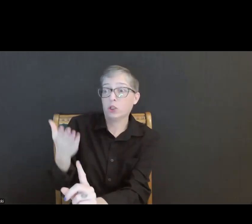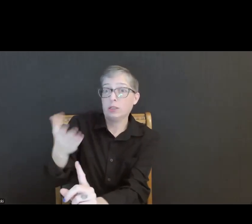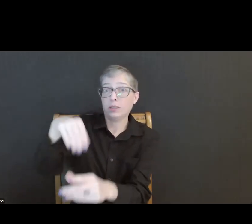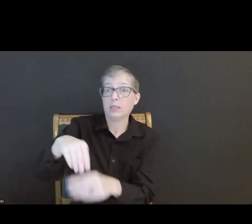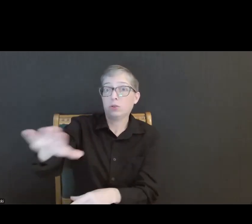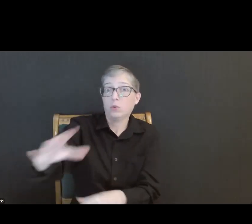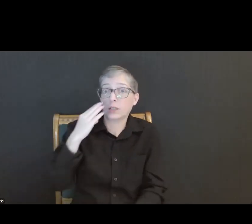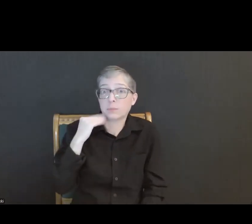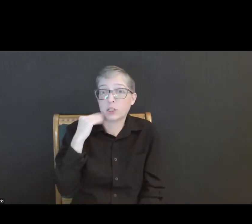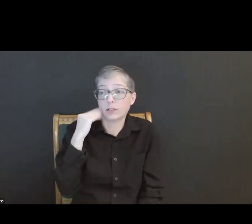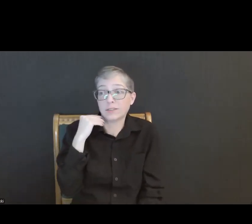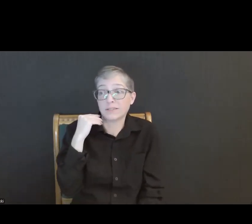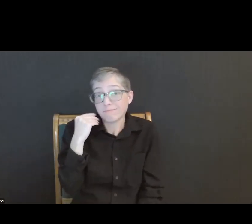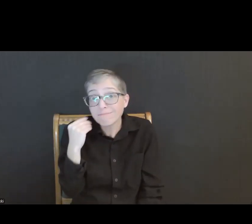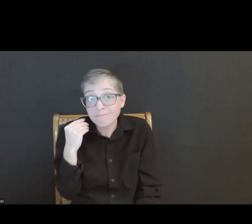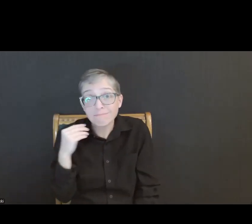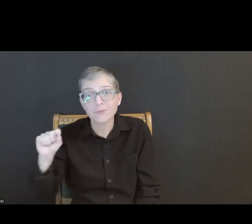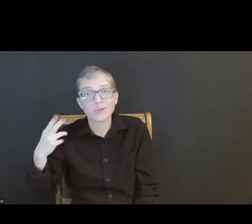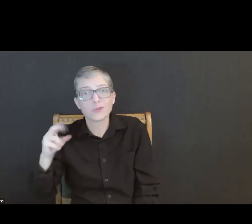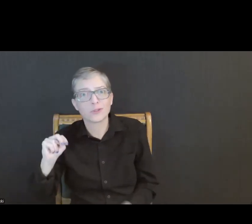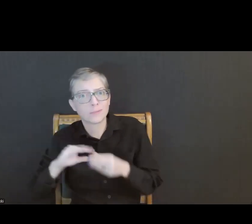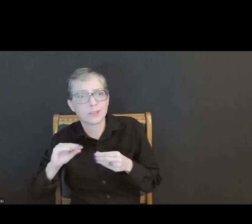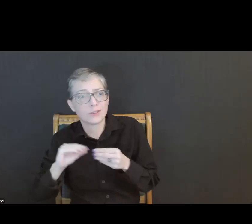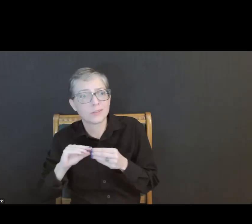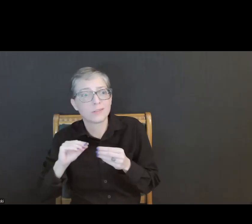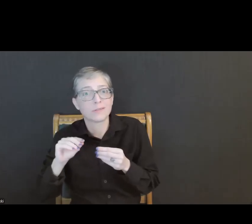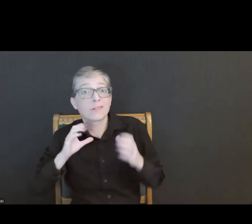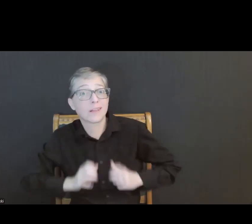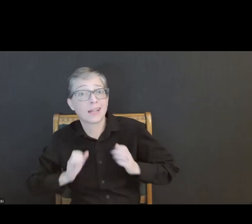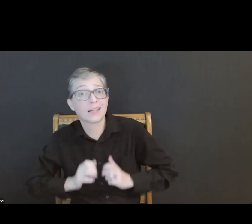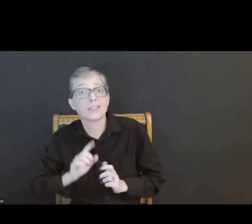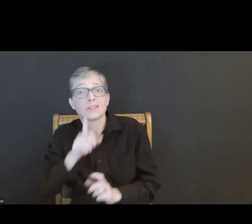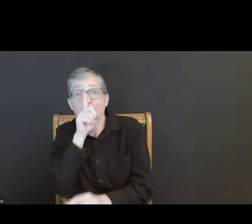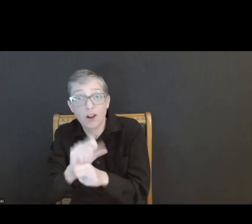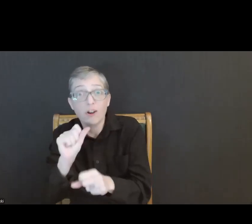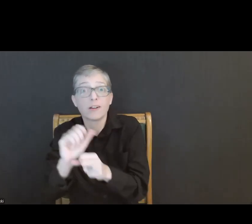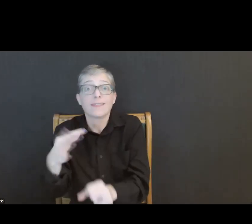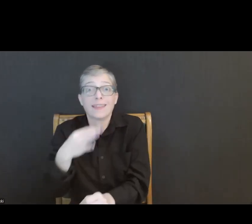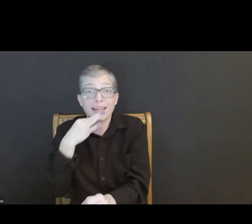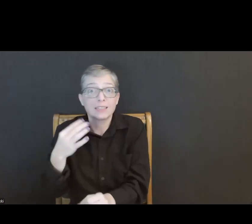the expert in themselves write it down if you just have to write it verbatim or exactly what